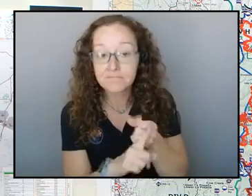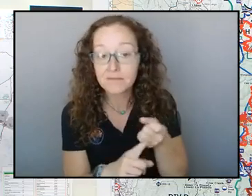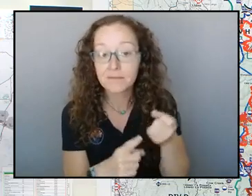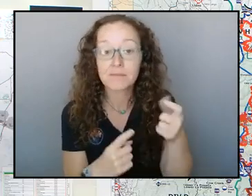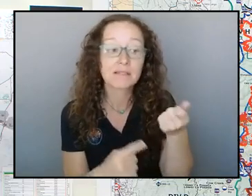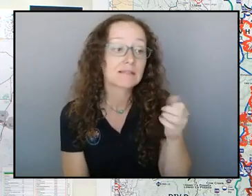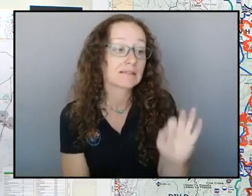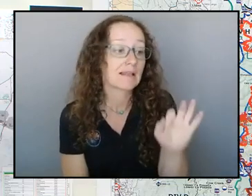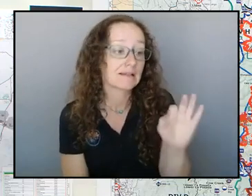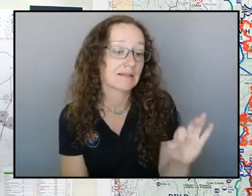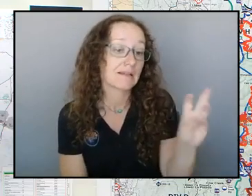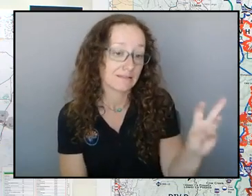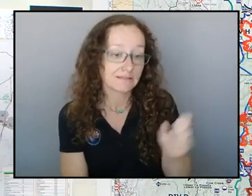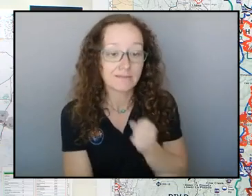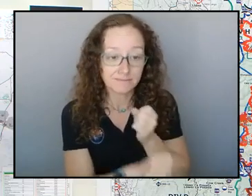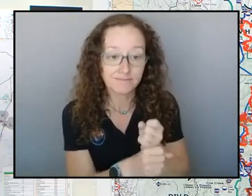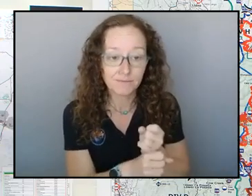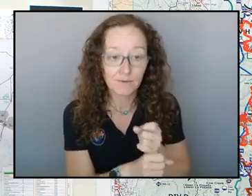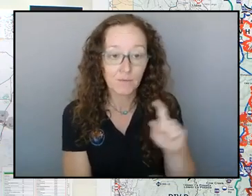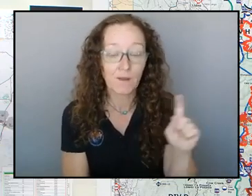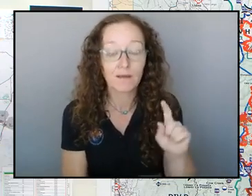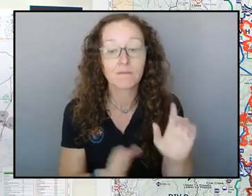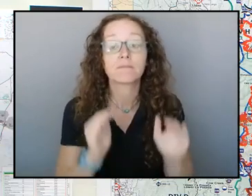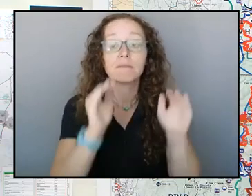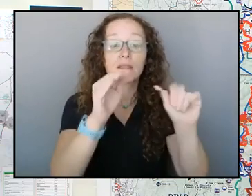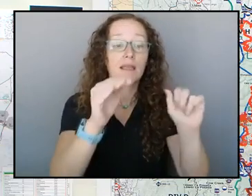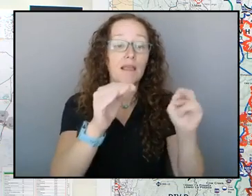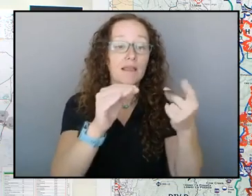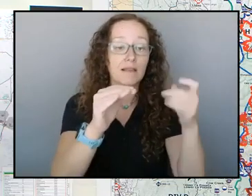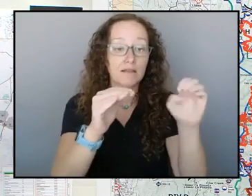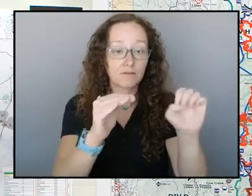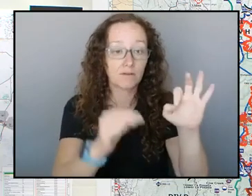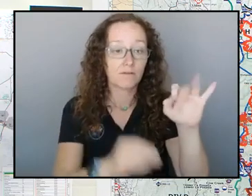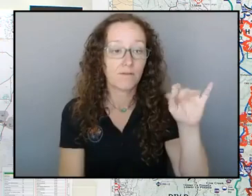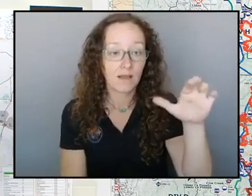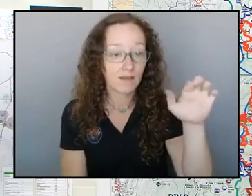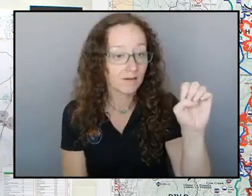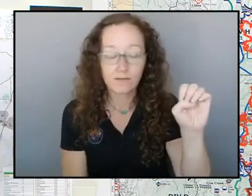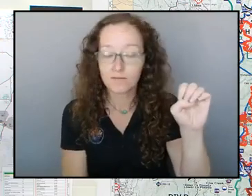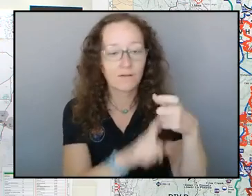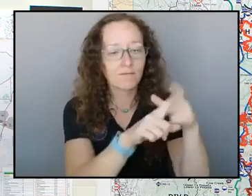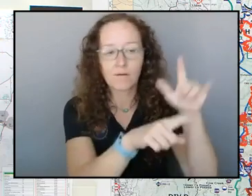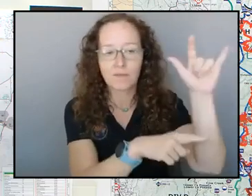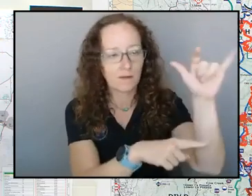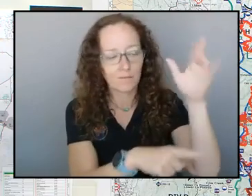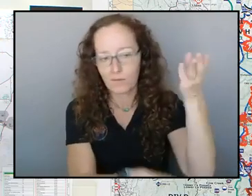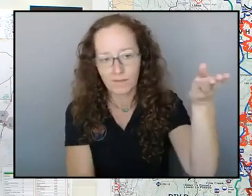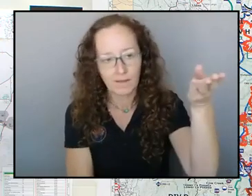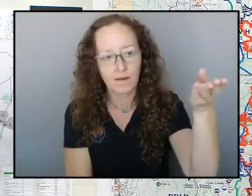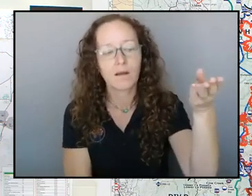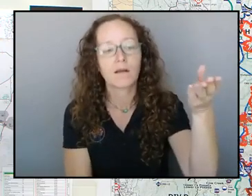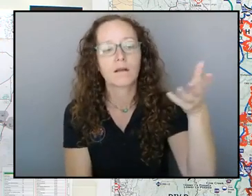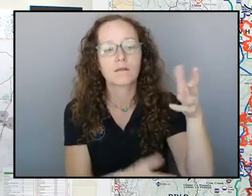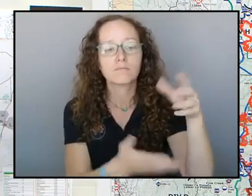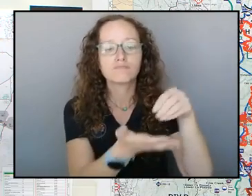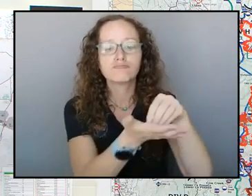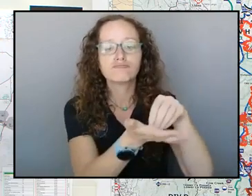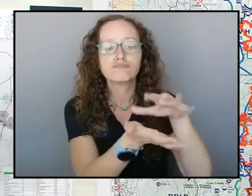at Angel Fire, this actually is not pulled from the Angel Fire Airport, it's pulled from one of our cooperater observer sites.